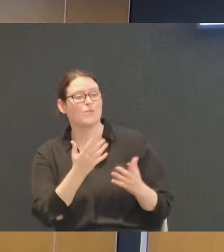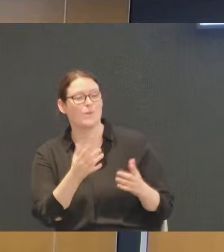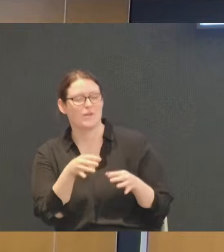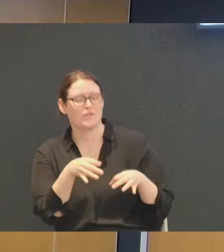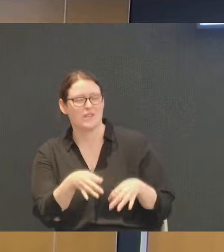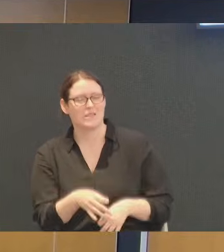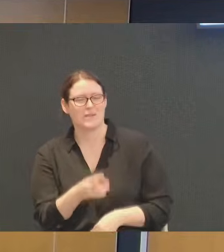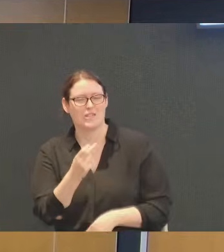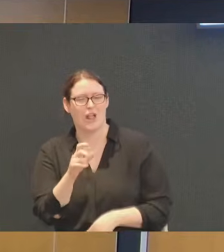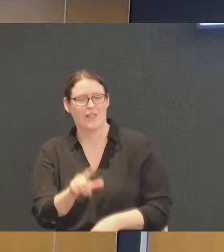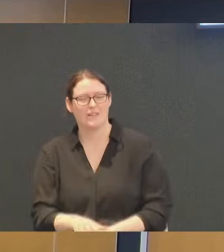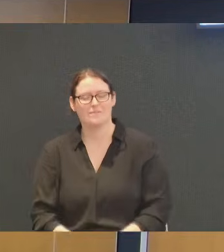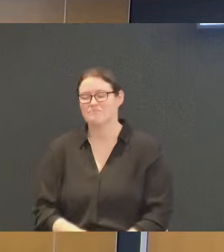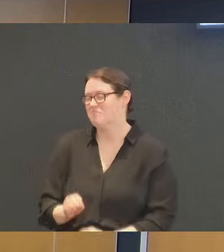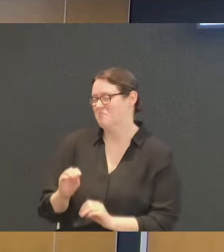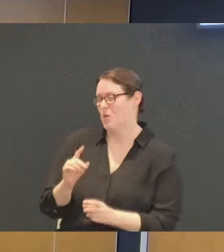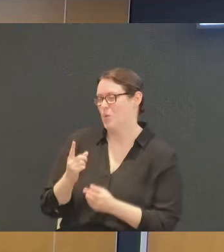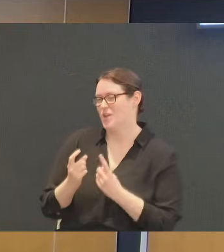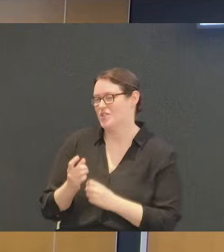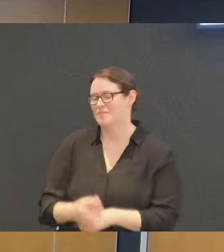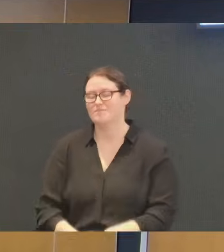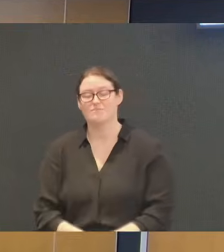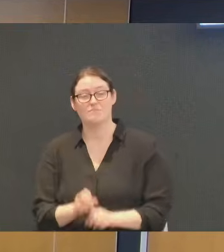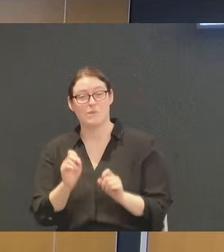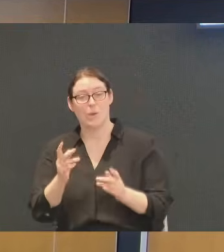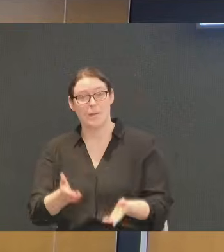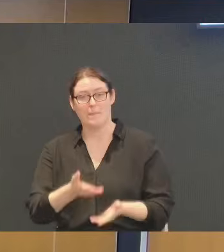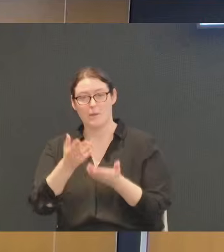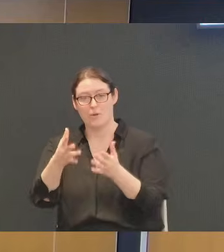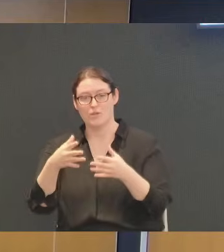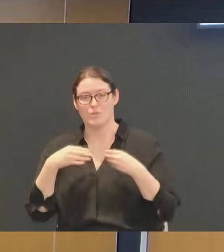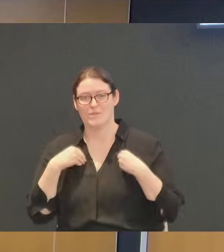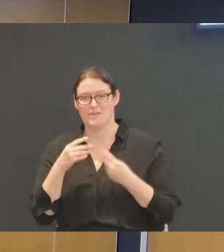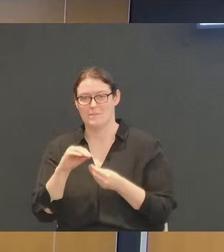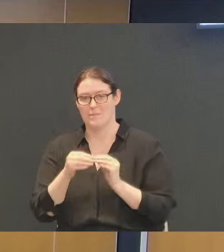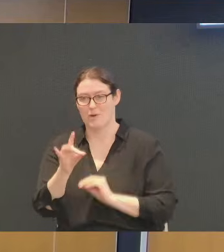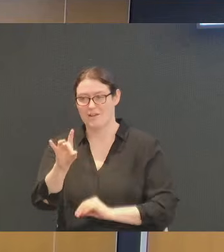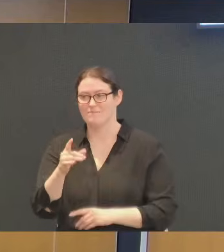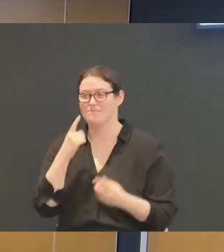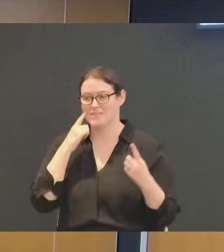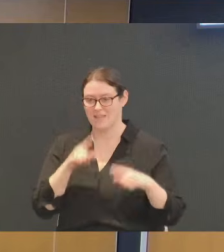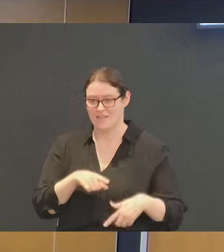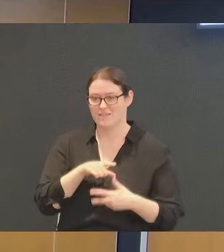Holly. No questions. Okay. I make a motion to adopt item eight. Second. Commissioner Summerow